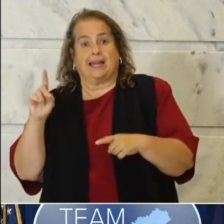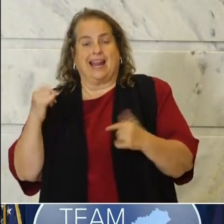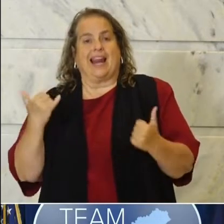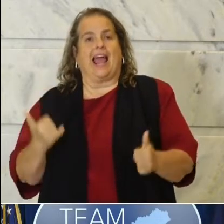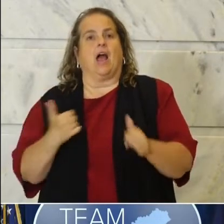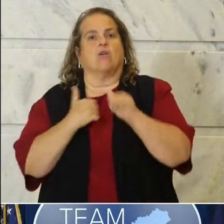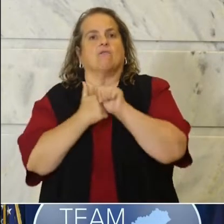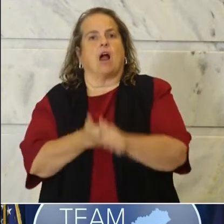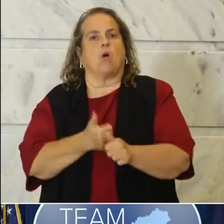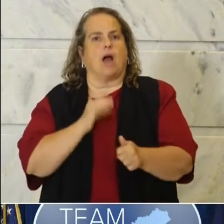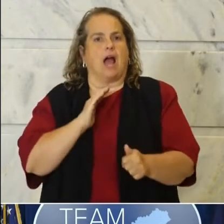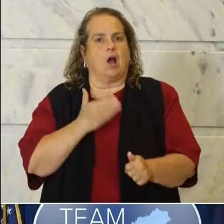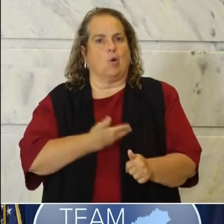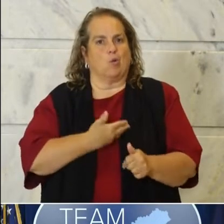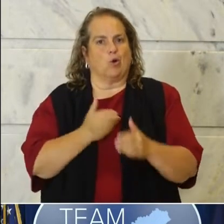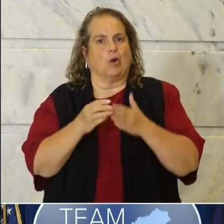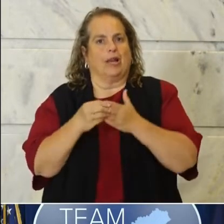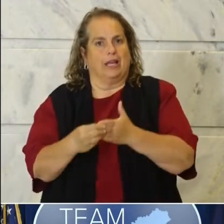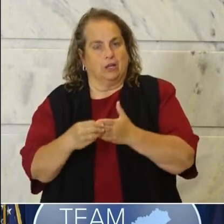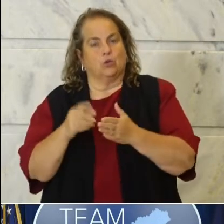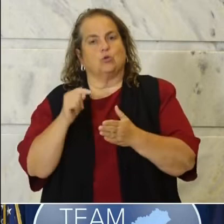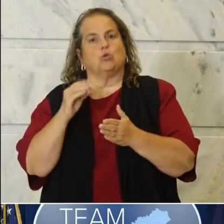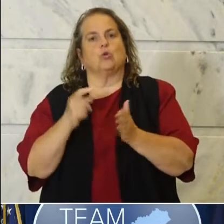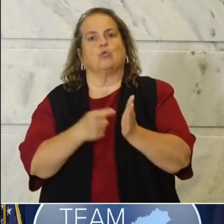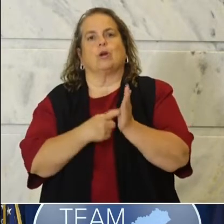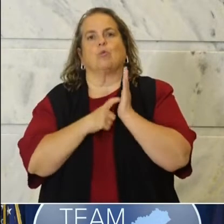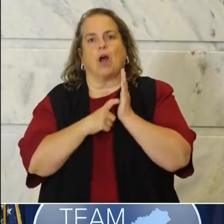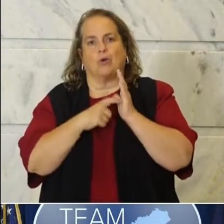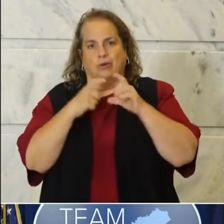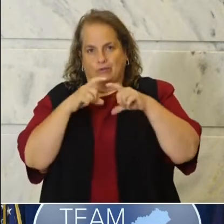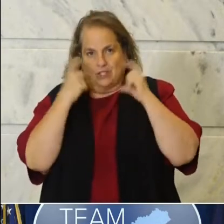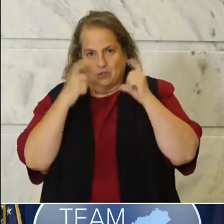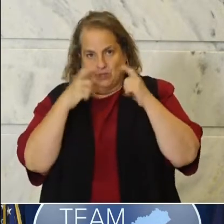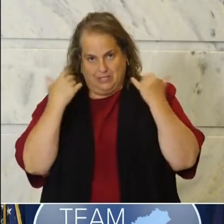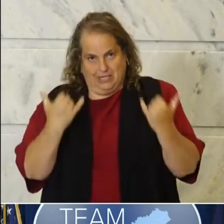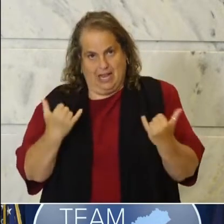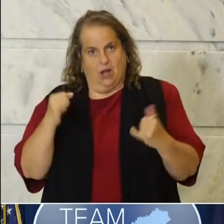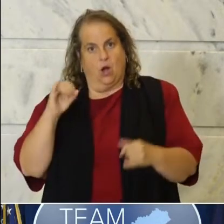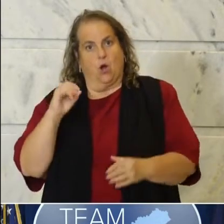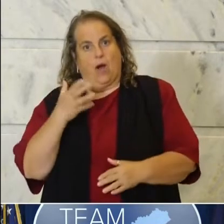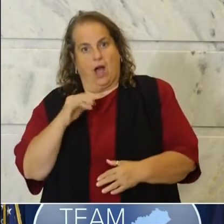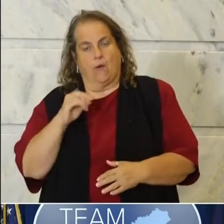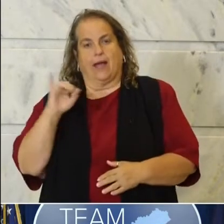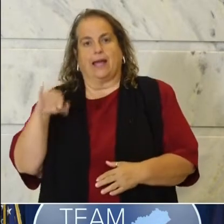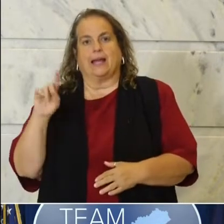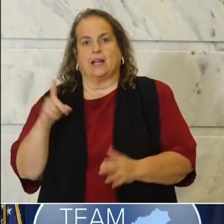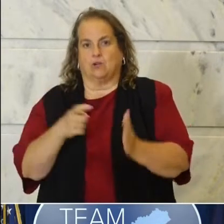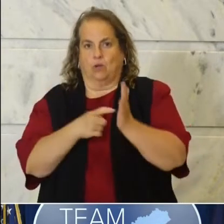lead in requiring facial coverings. This should tell you that the step that